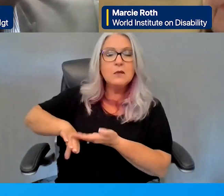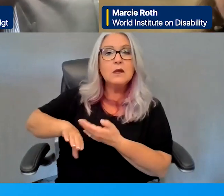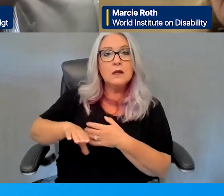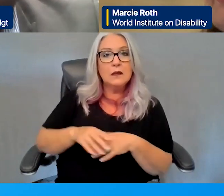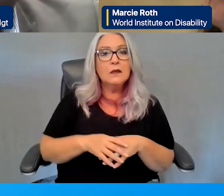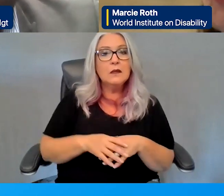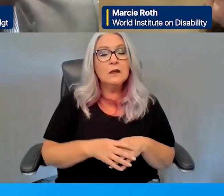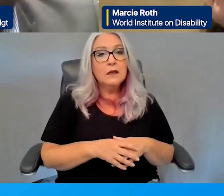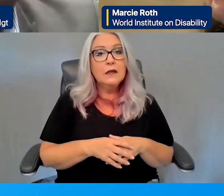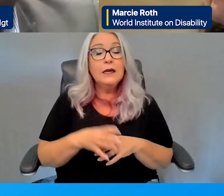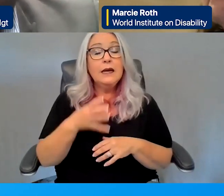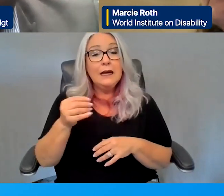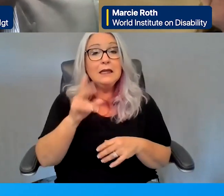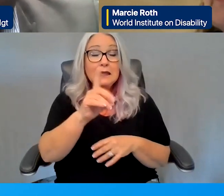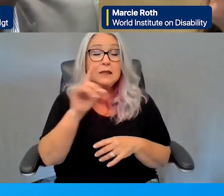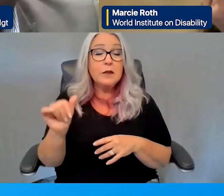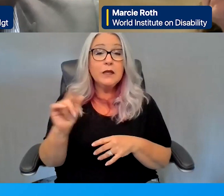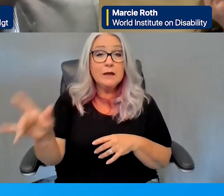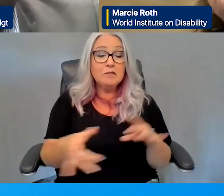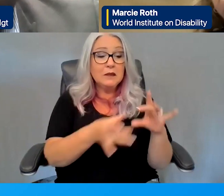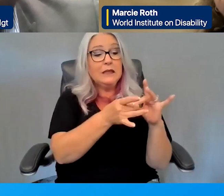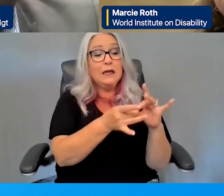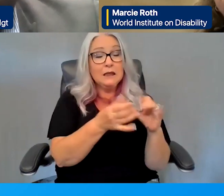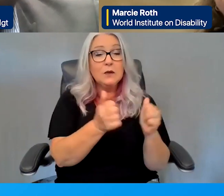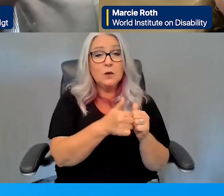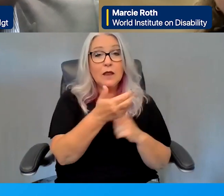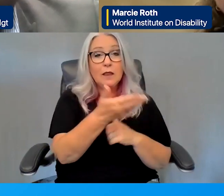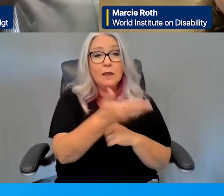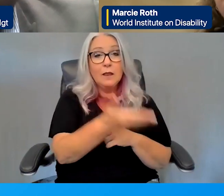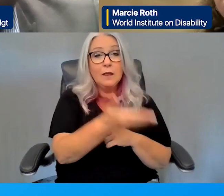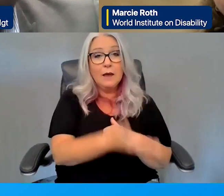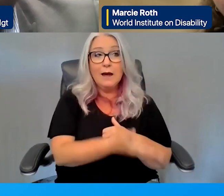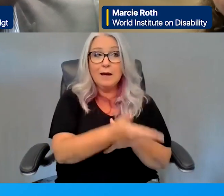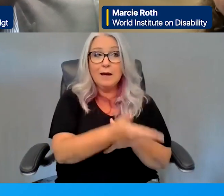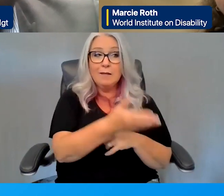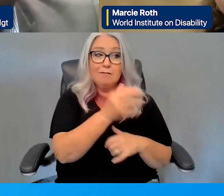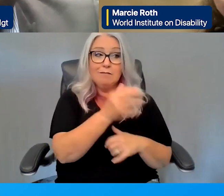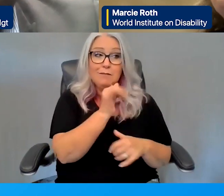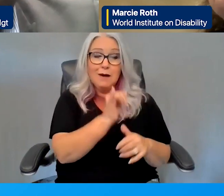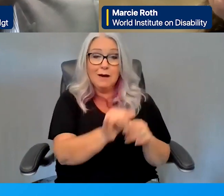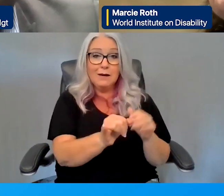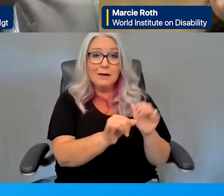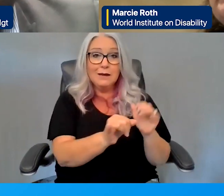And disability is a part of their identity. And we then, of